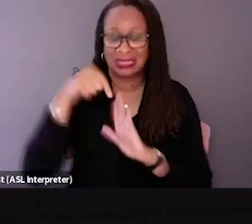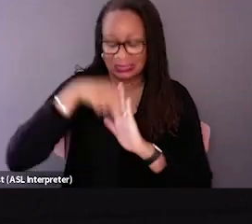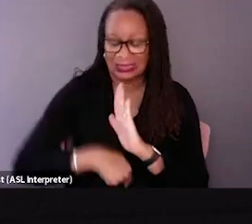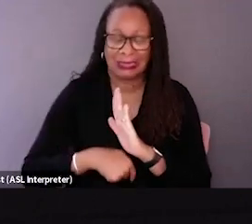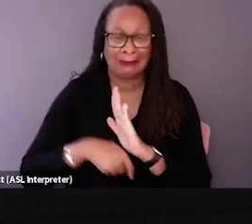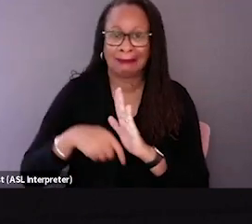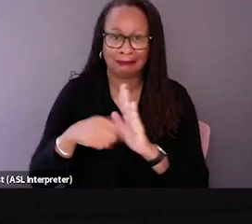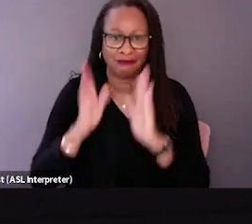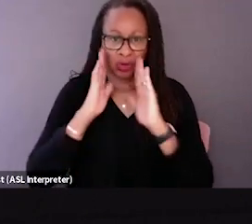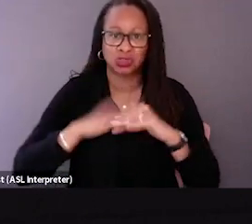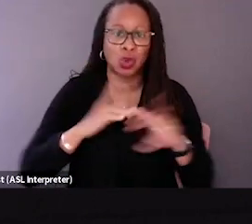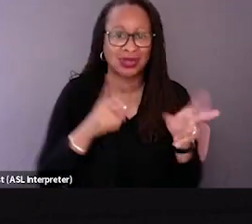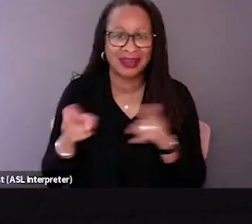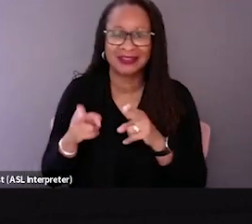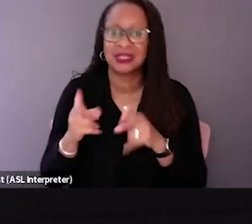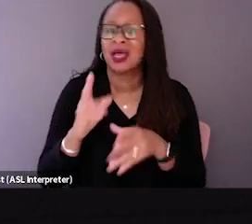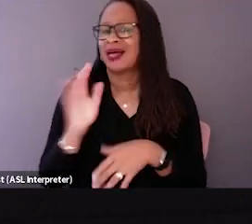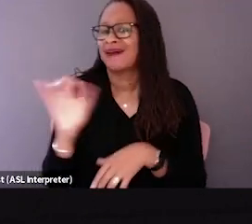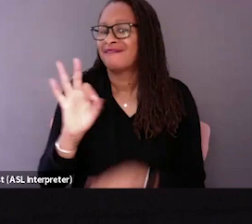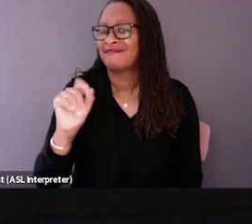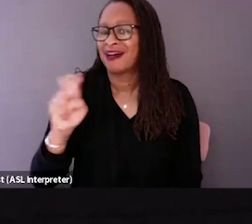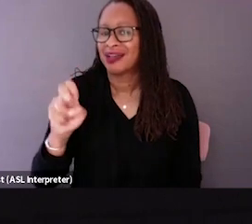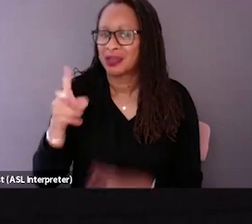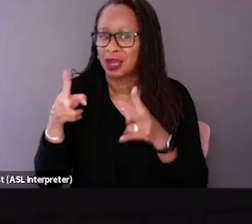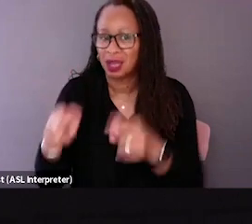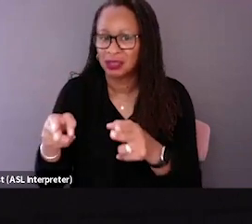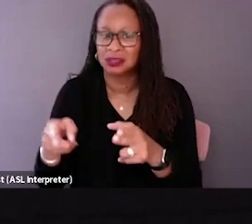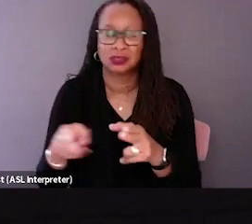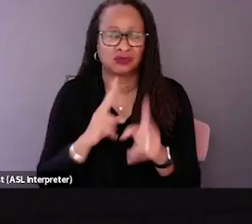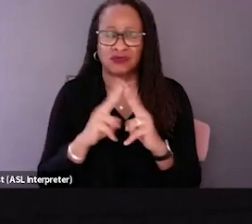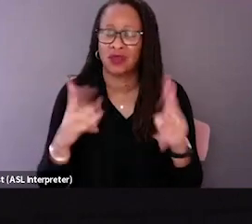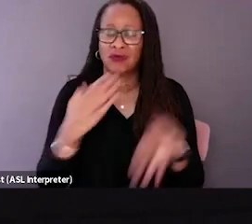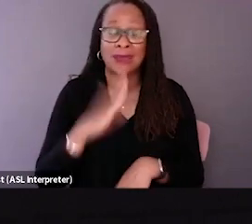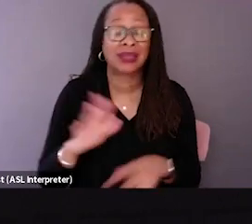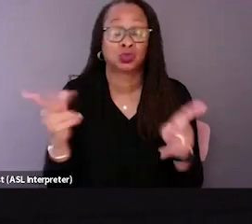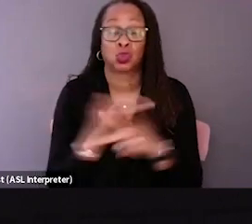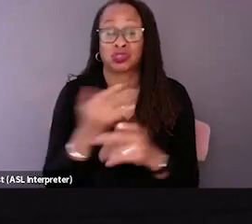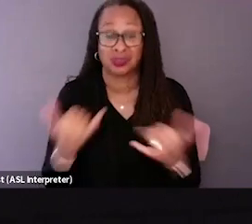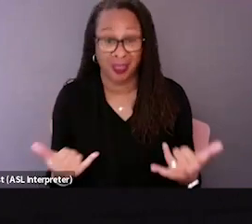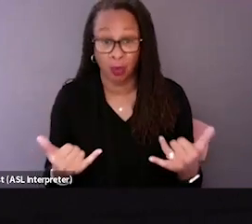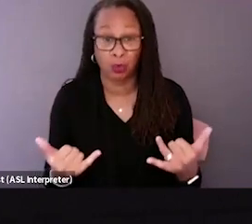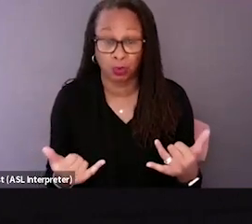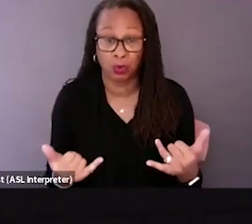into the fine cut, it had already gotten bad. It's so much worse now than it was even over the summer,